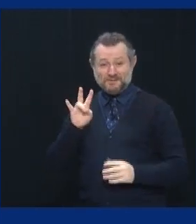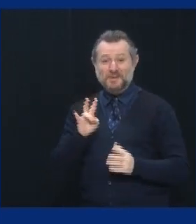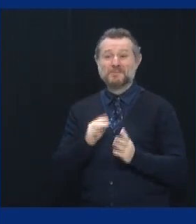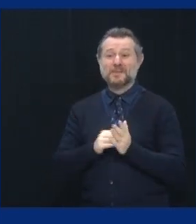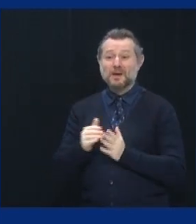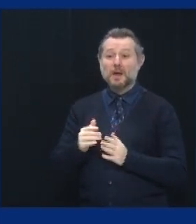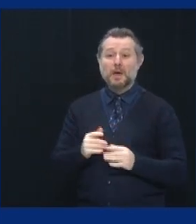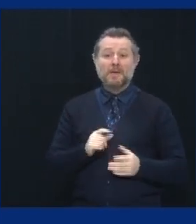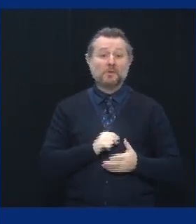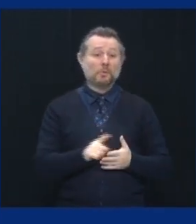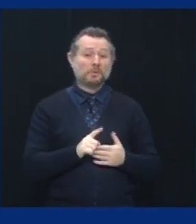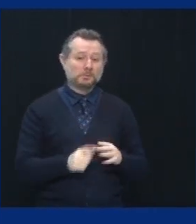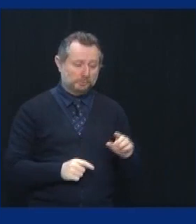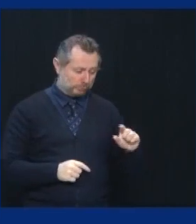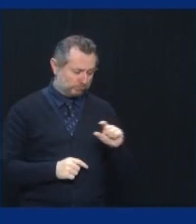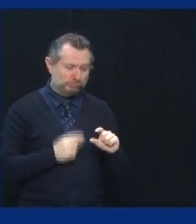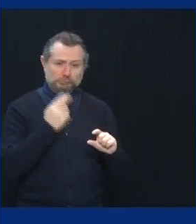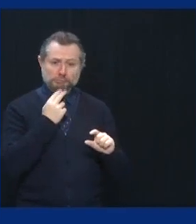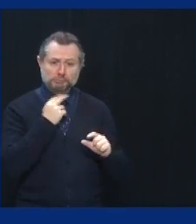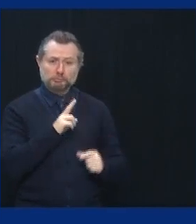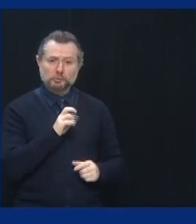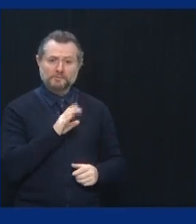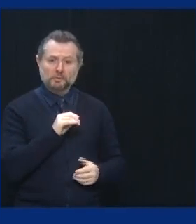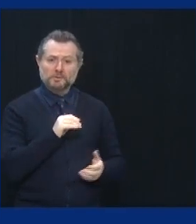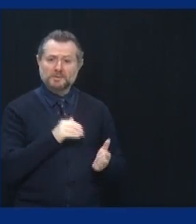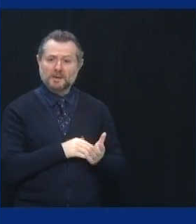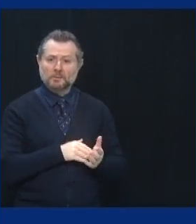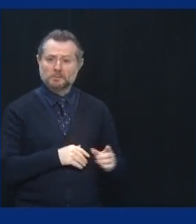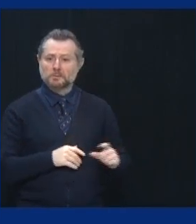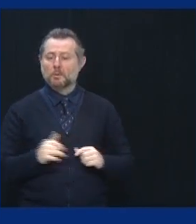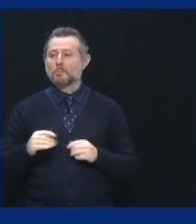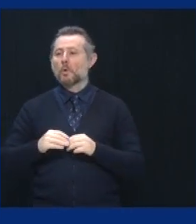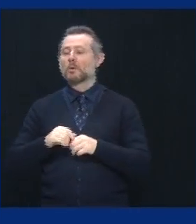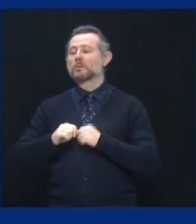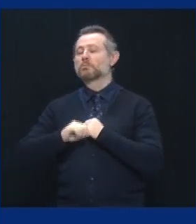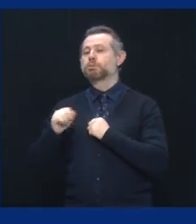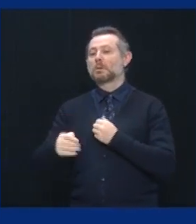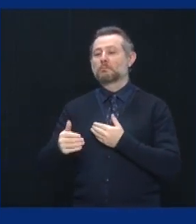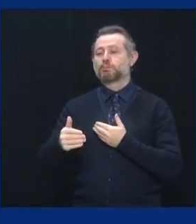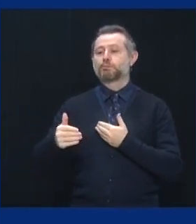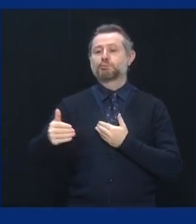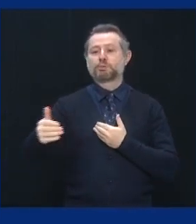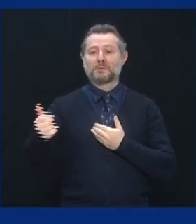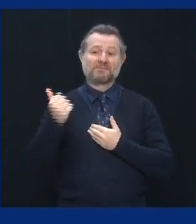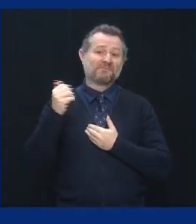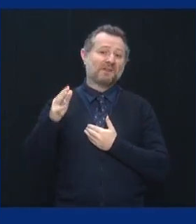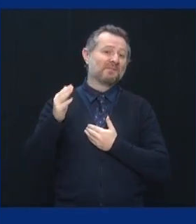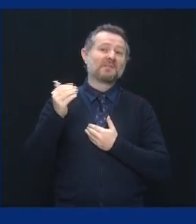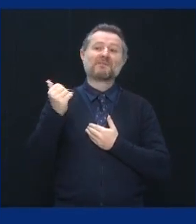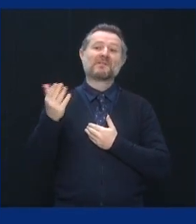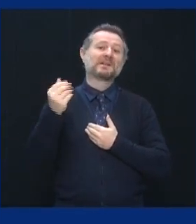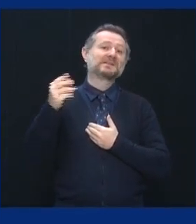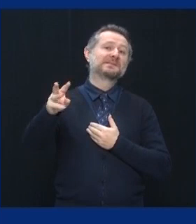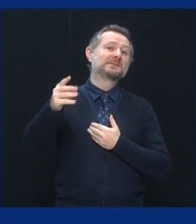HEALTH CARE WORKERS, ESSENTIAL WORKERS, 65 PLUS. 7 MILLION.